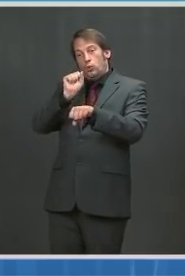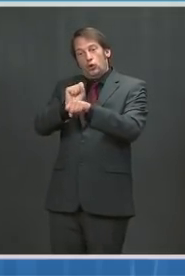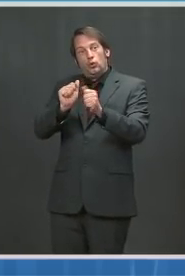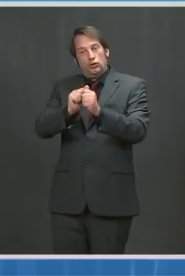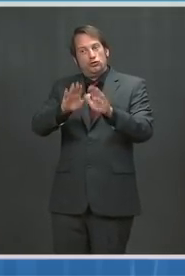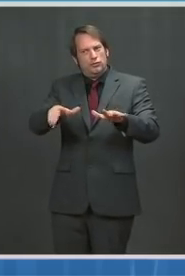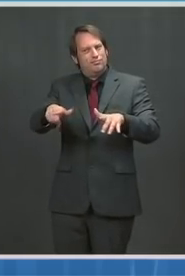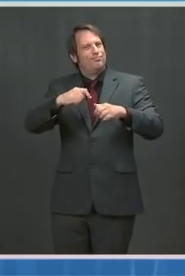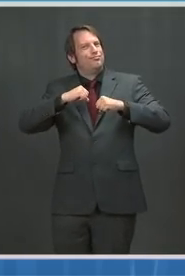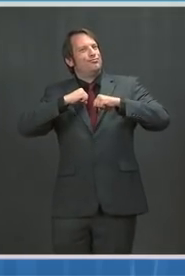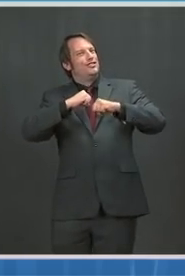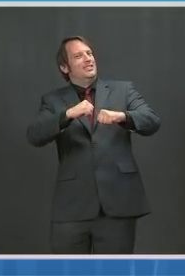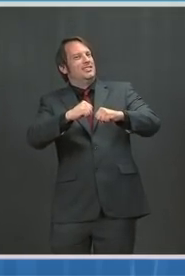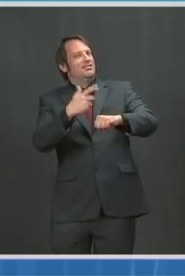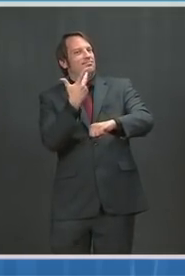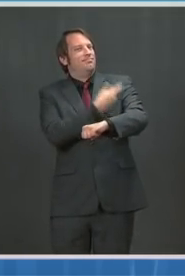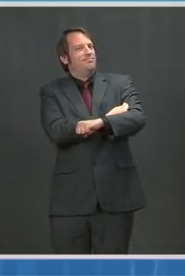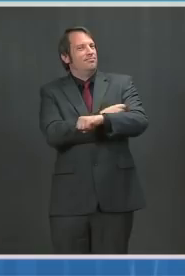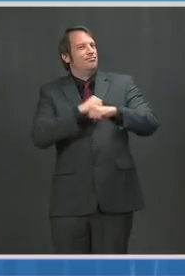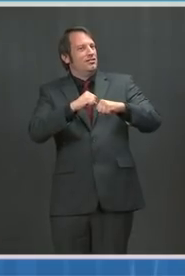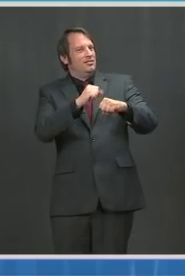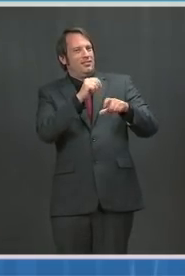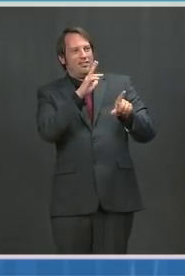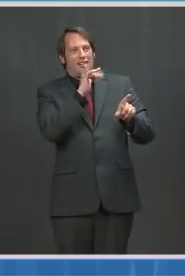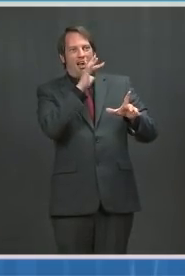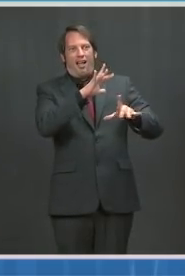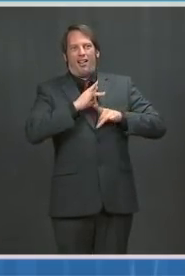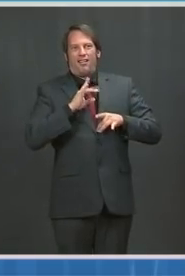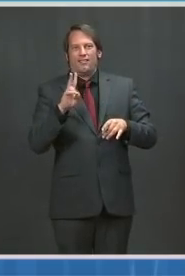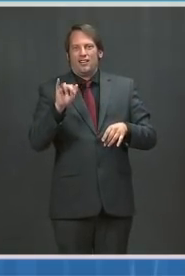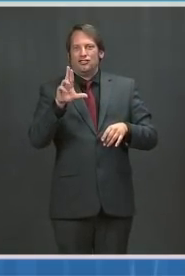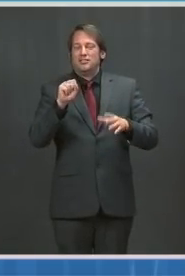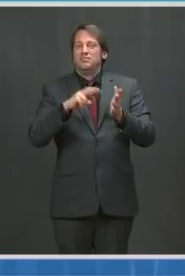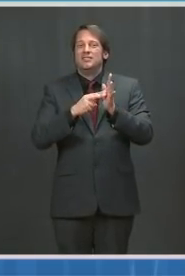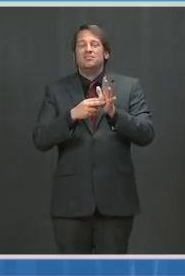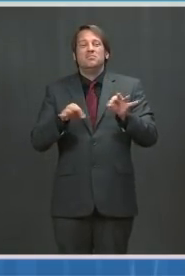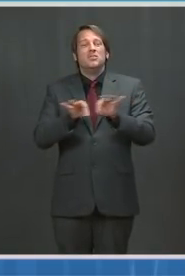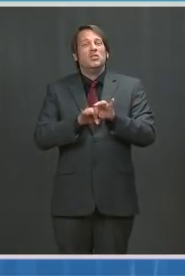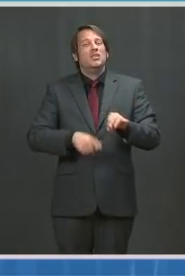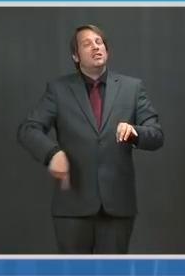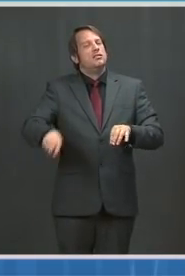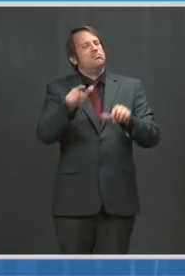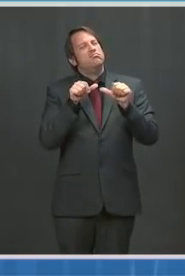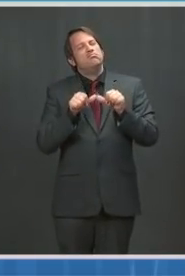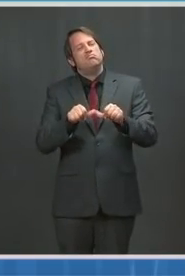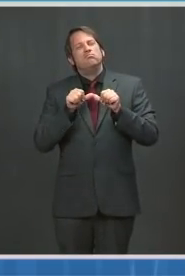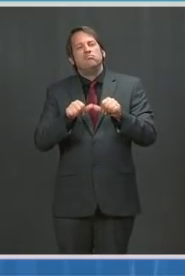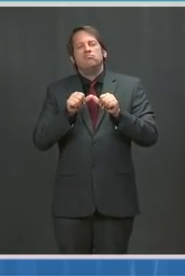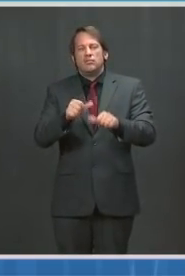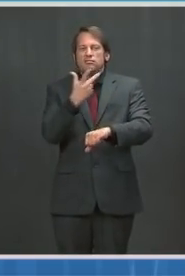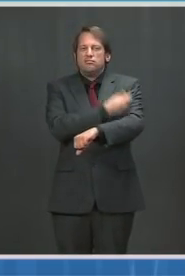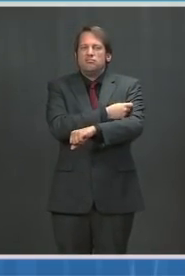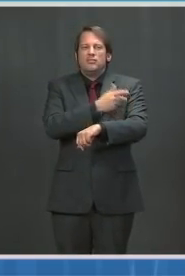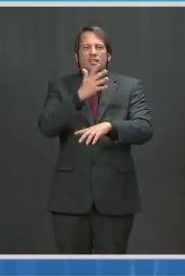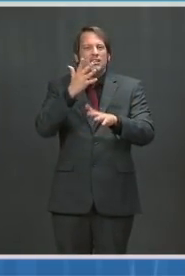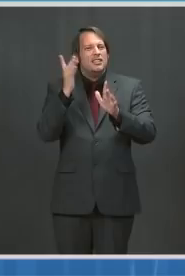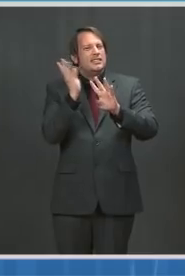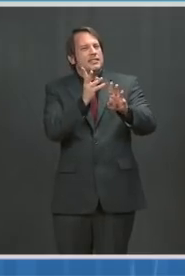as many Americans as we can each day because when we invest in vaccination and other public health prevention measures,